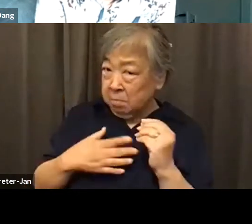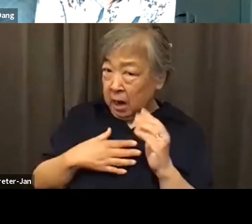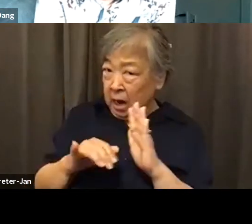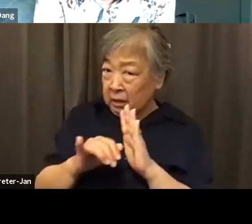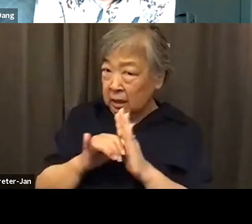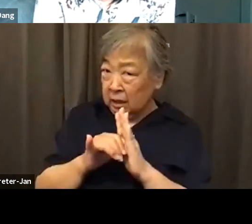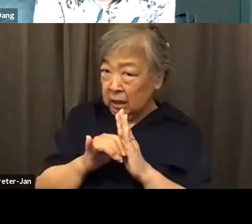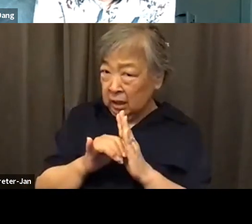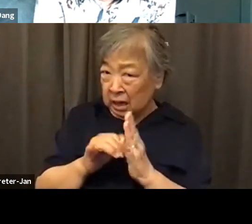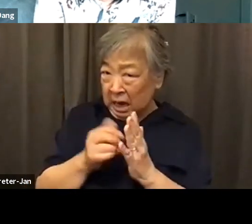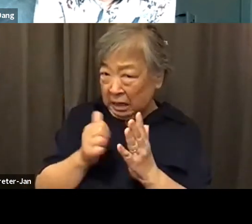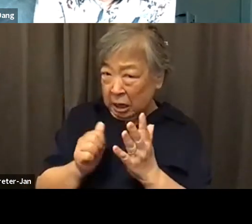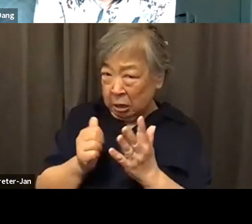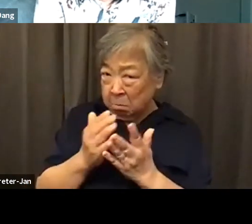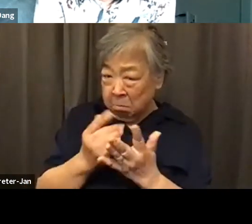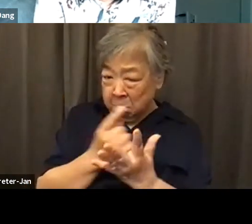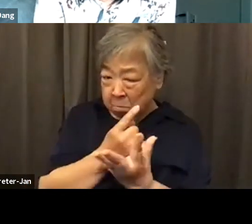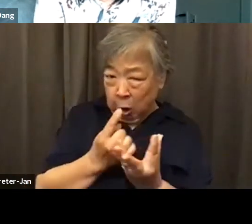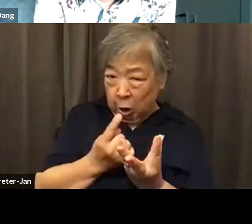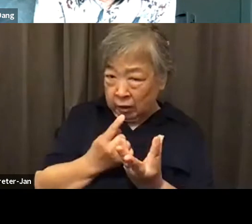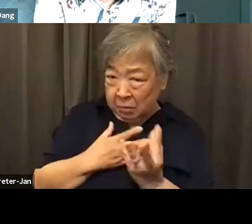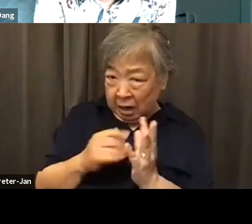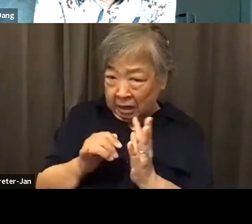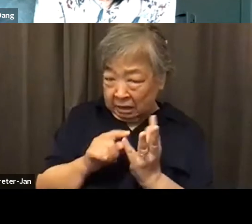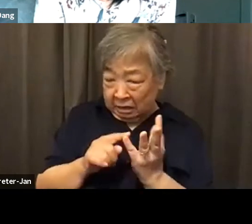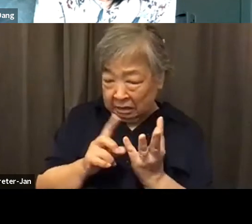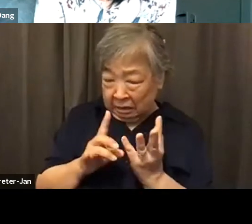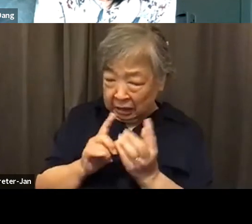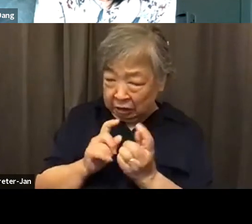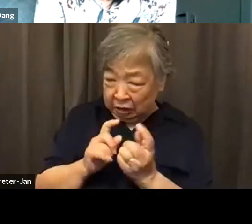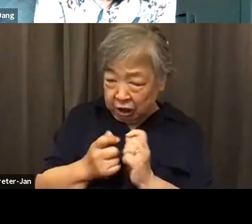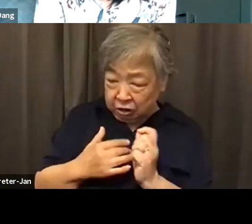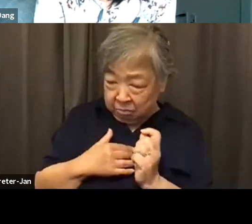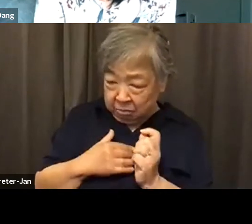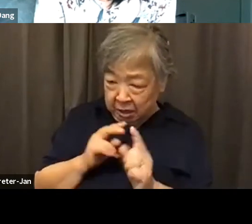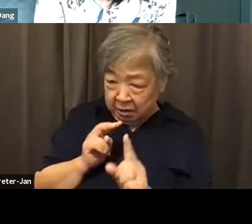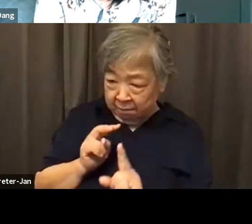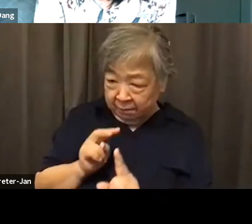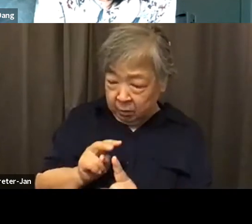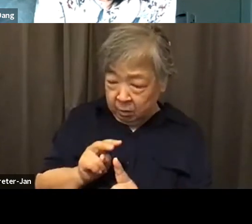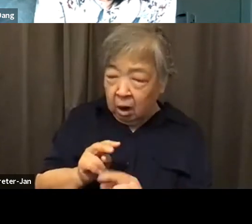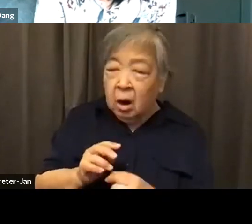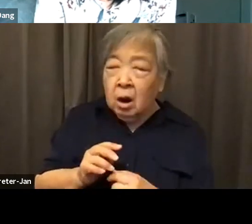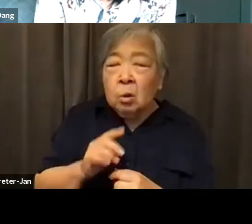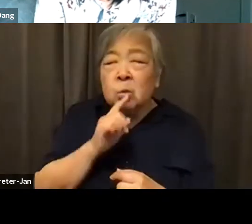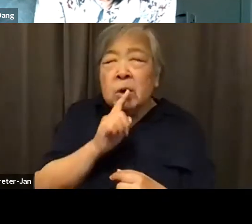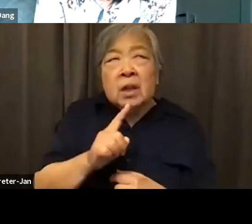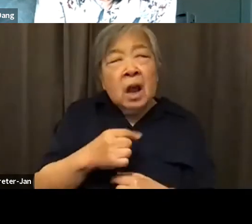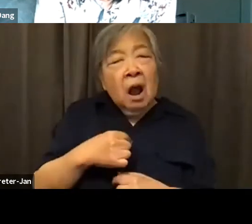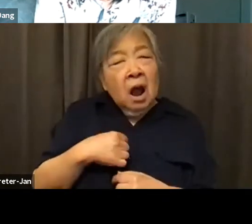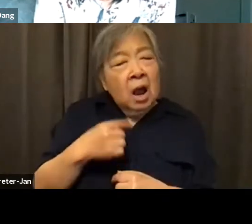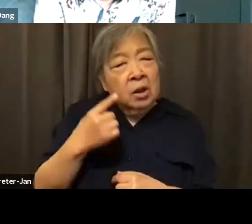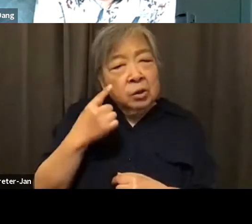I think for sure, especially because I was I just really thought my, like, that I wouldn't